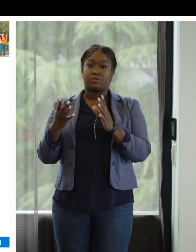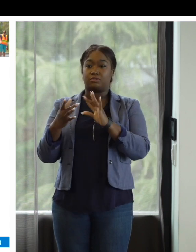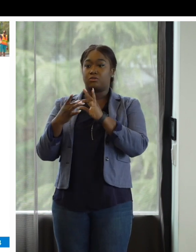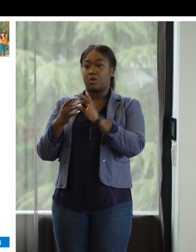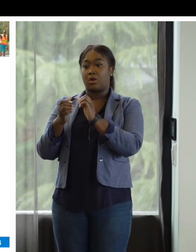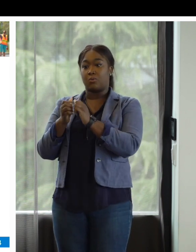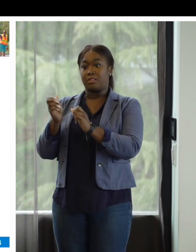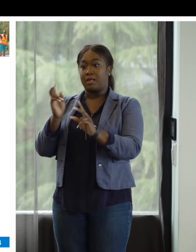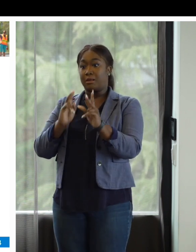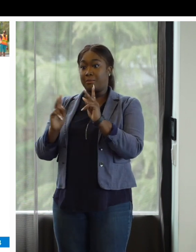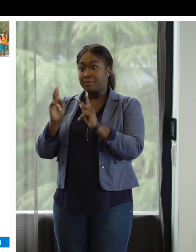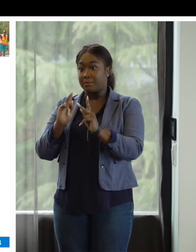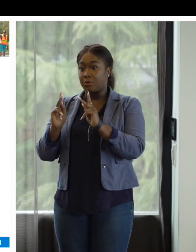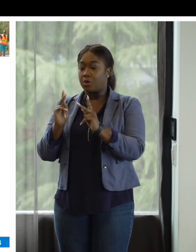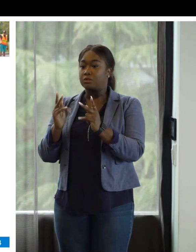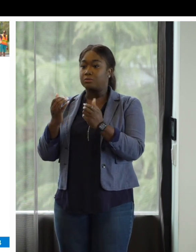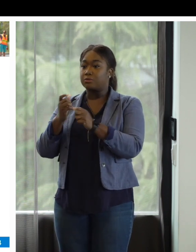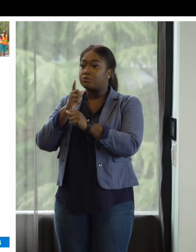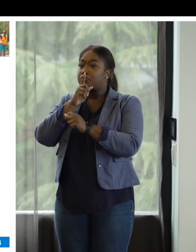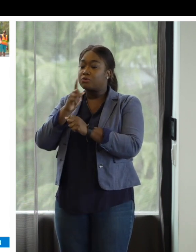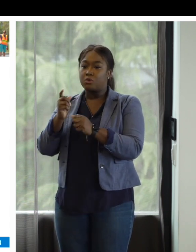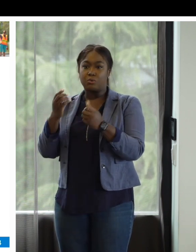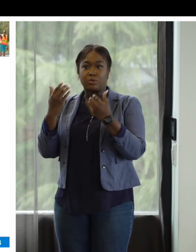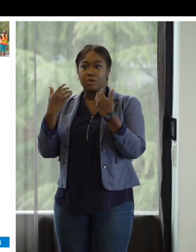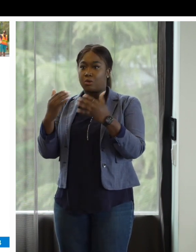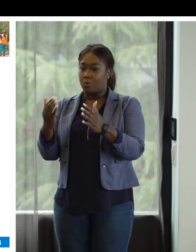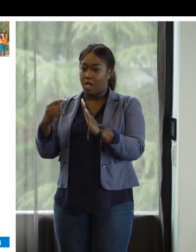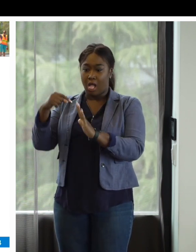want to get too much into